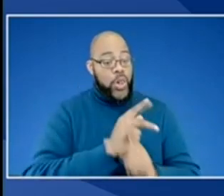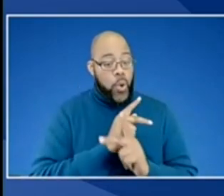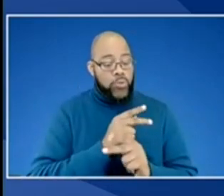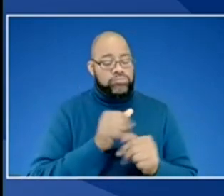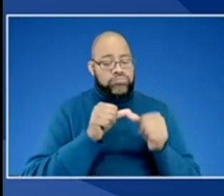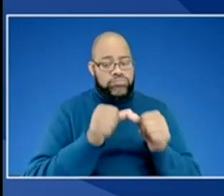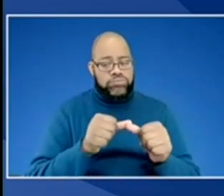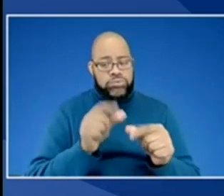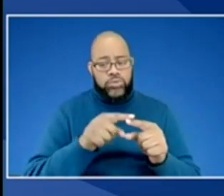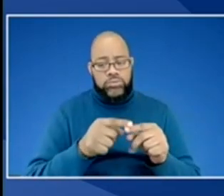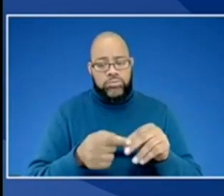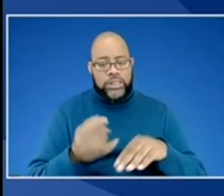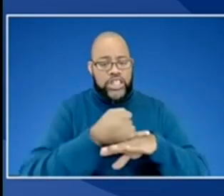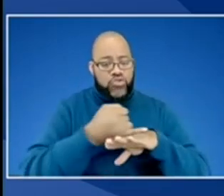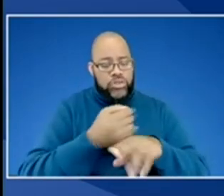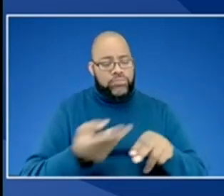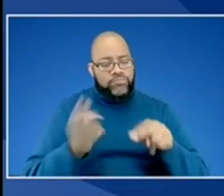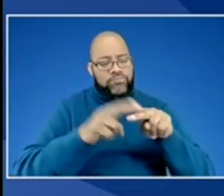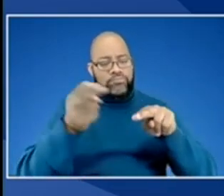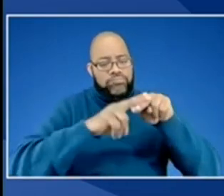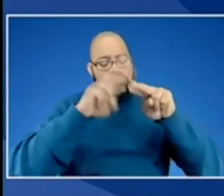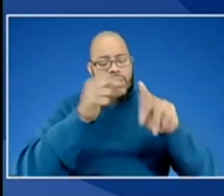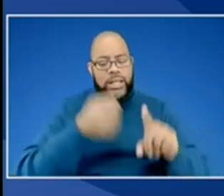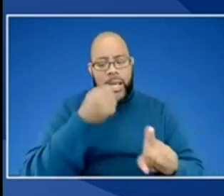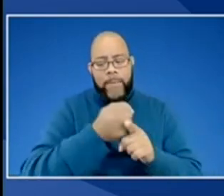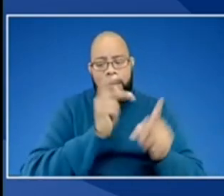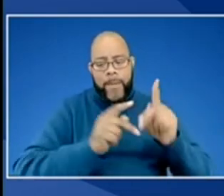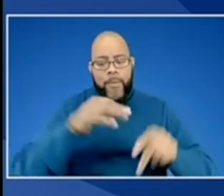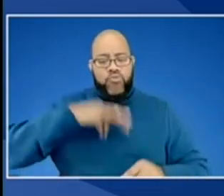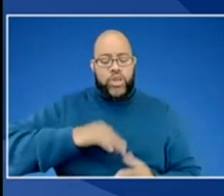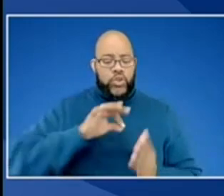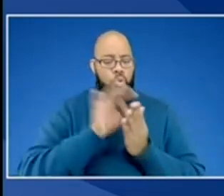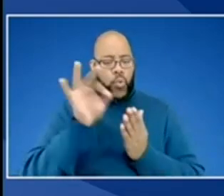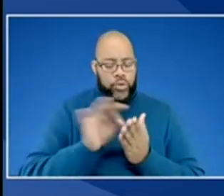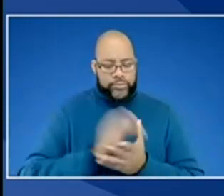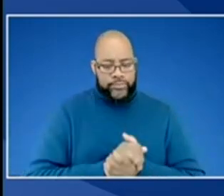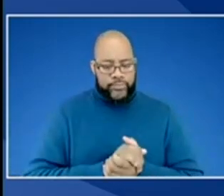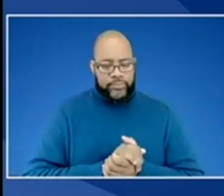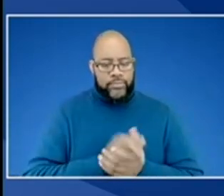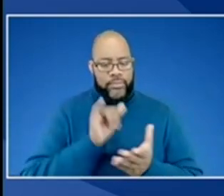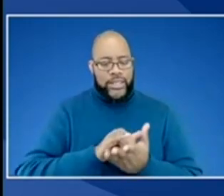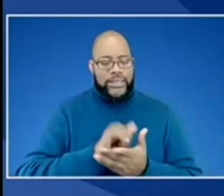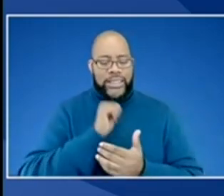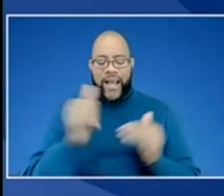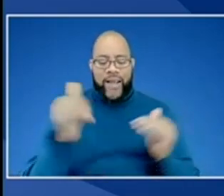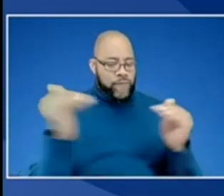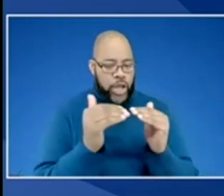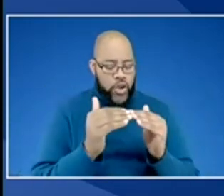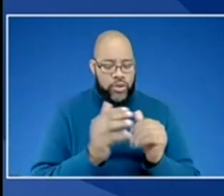accrue interest and impact people's credit scores. This is unfair and needs to be